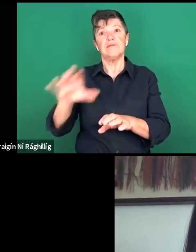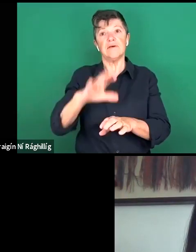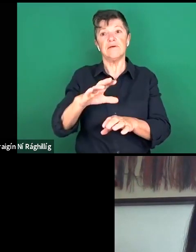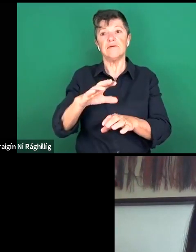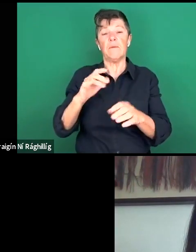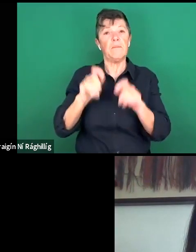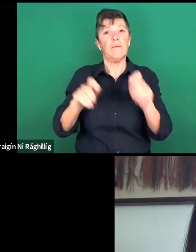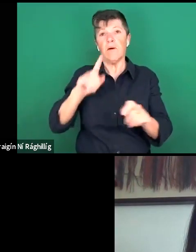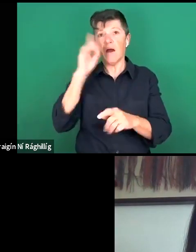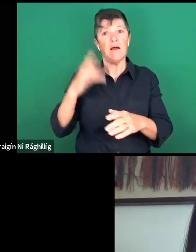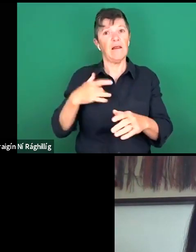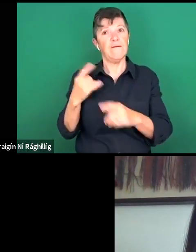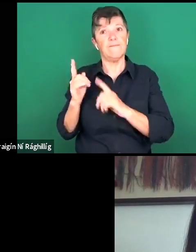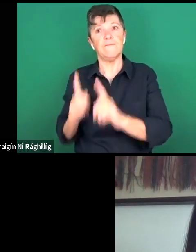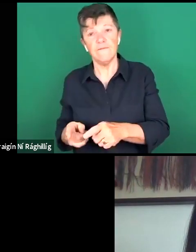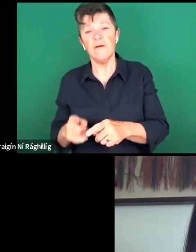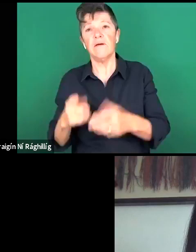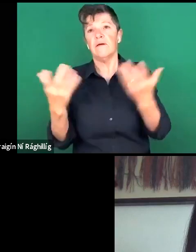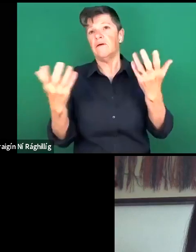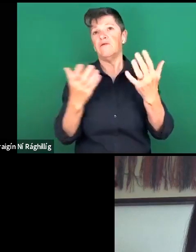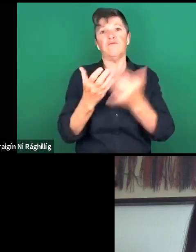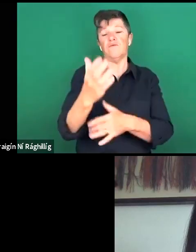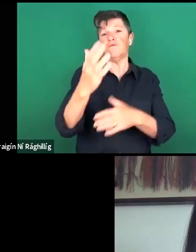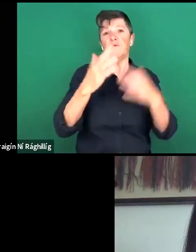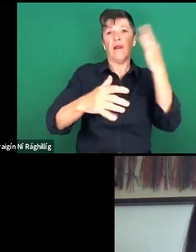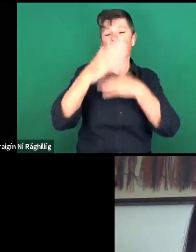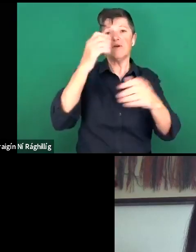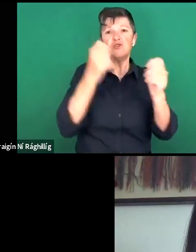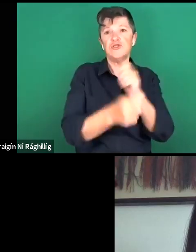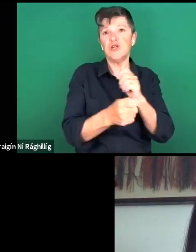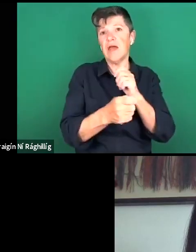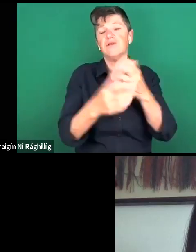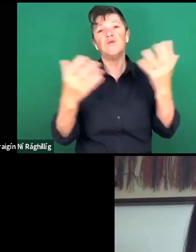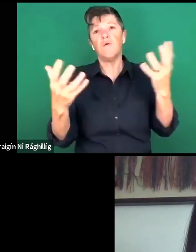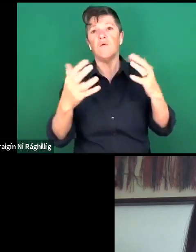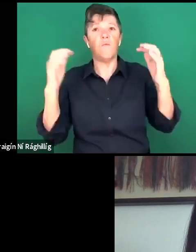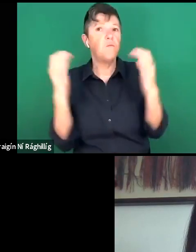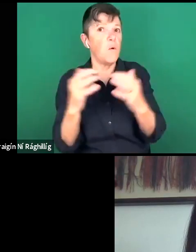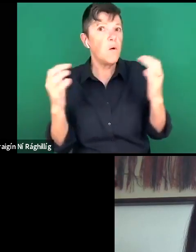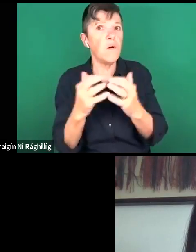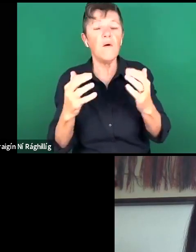address immigration from the former colonies by coming to the Western world?